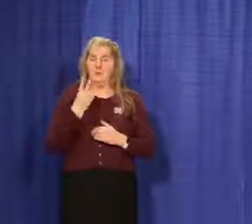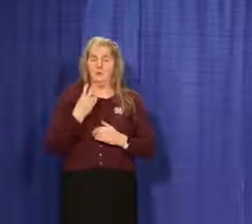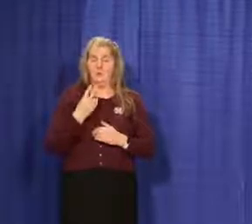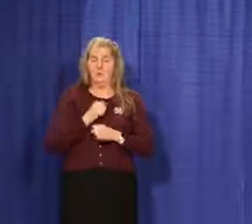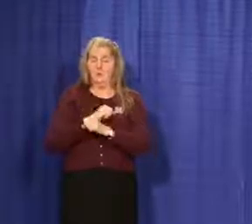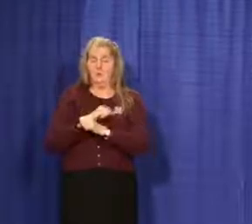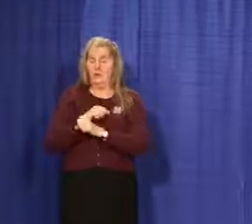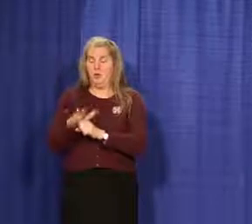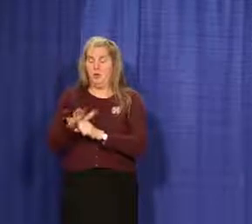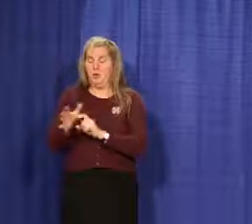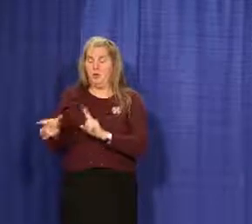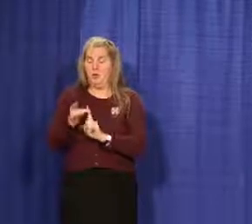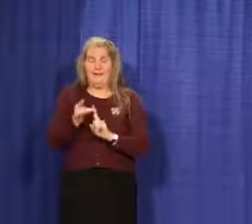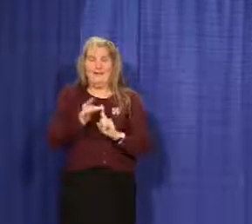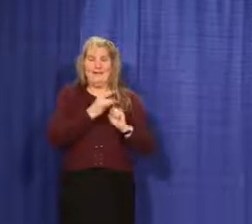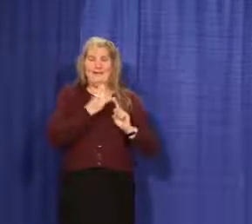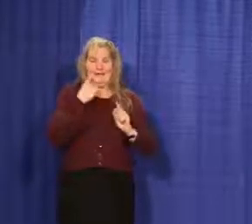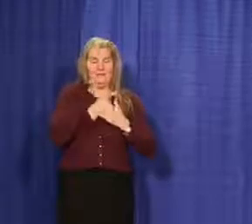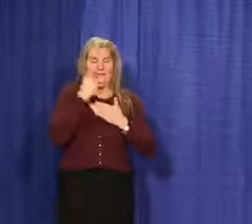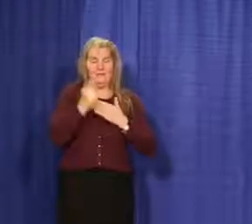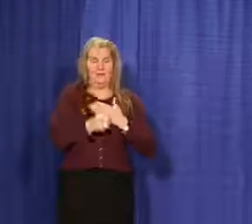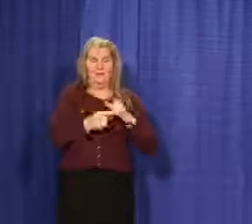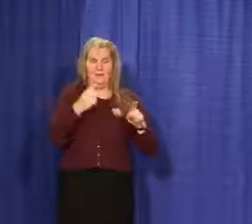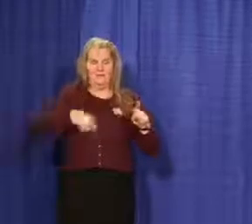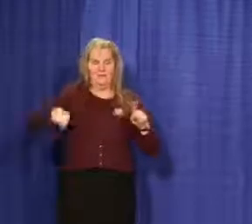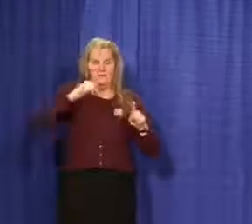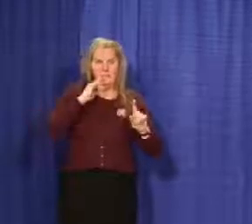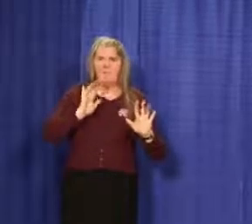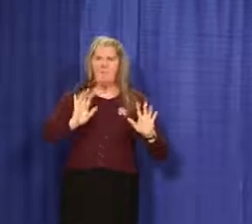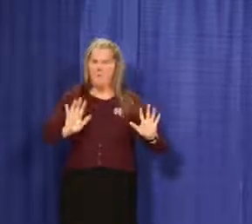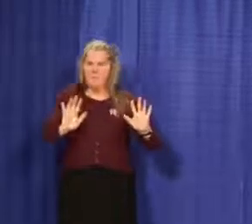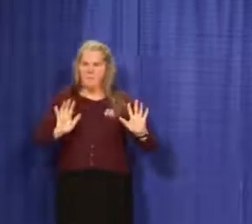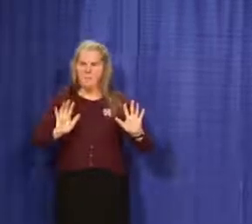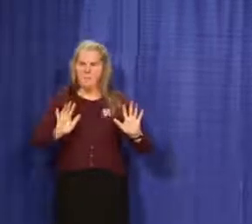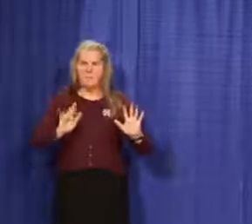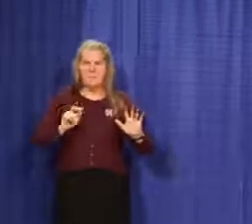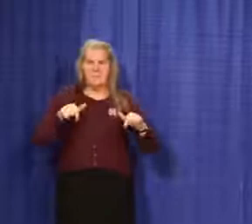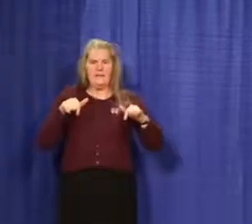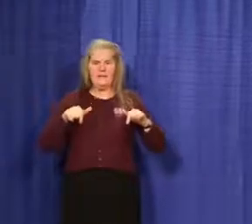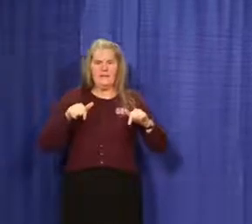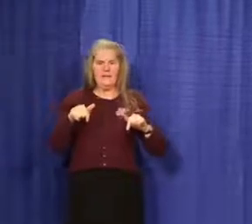Led two individuals diagnosed last weekend give us pause again to be grateful for what we have